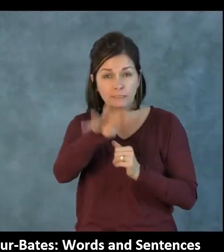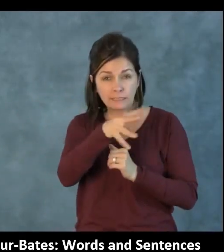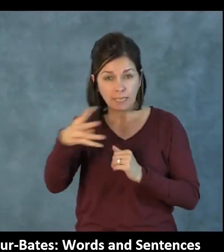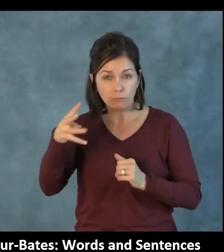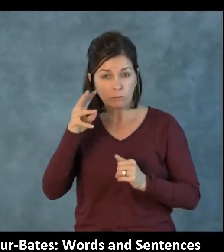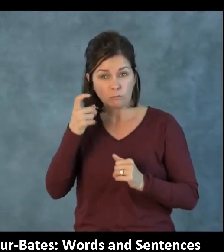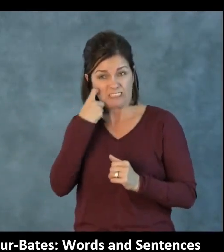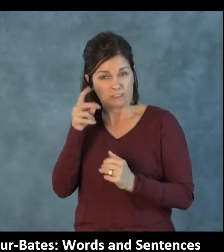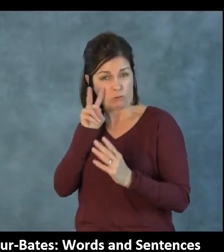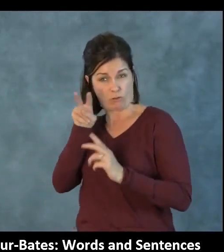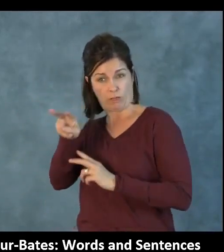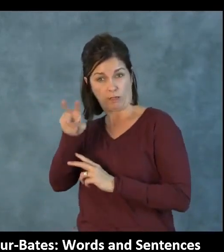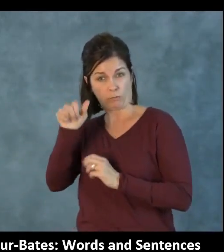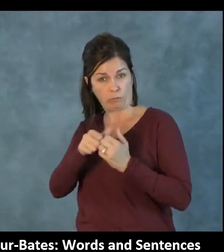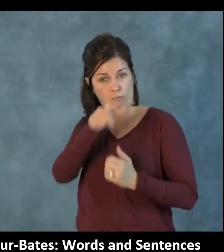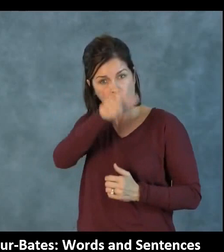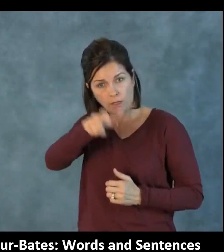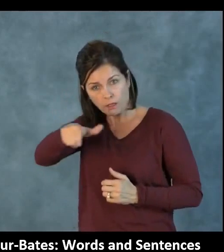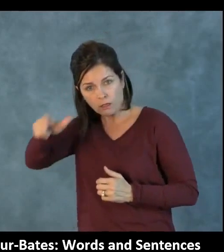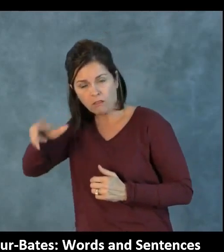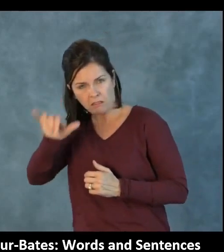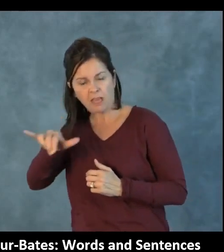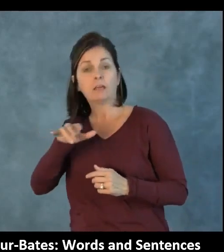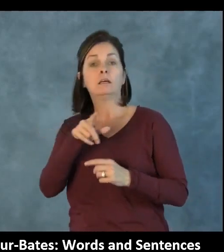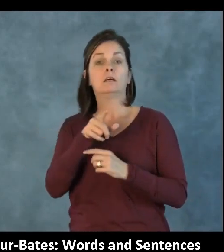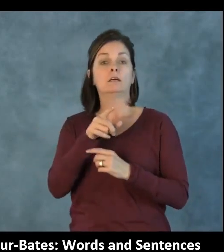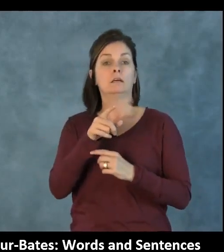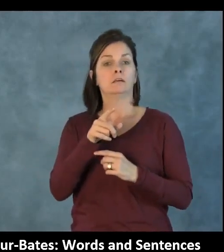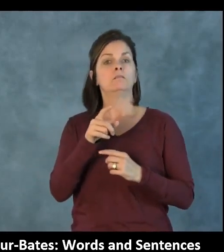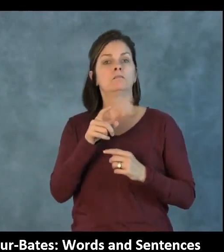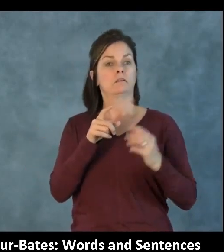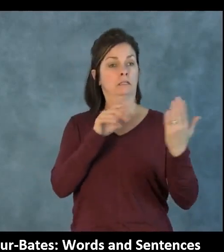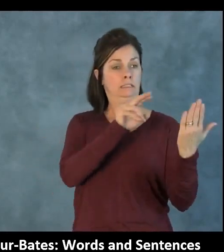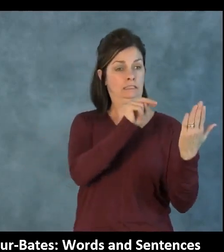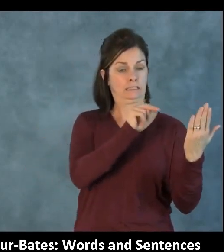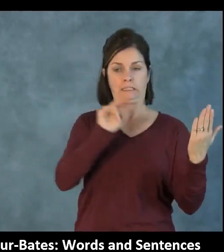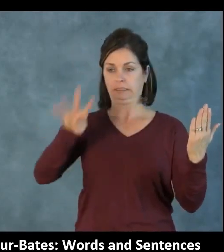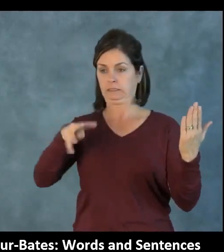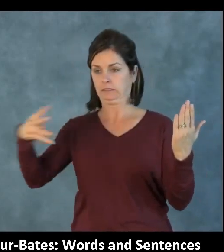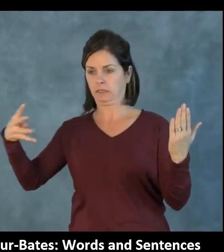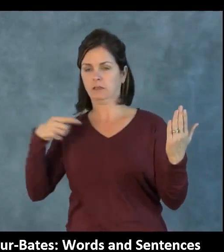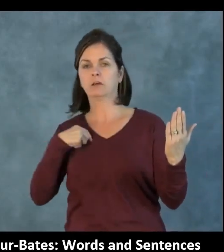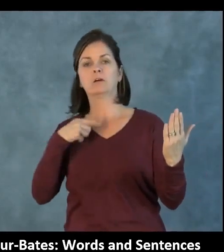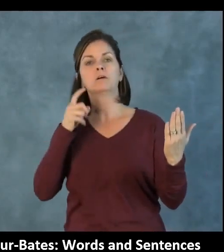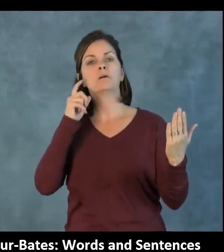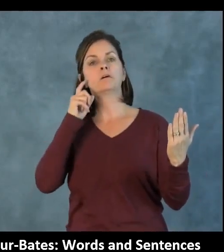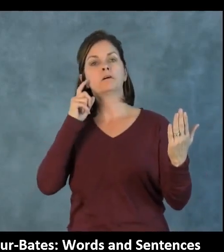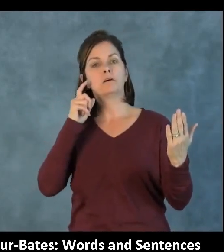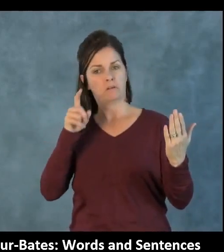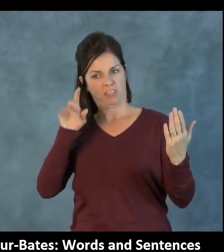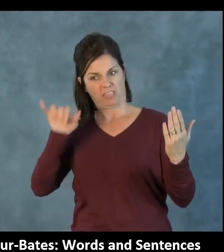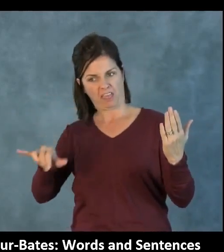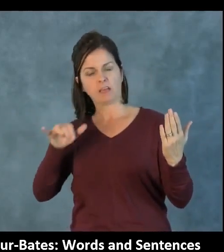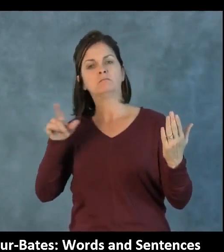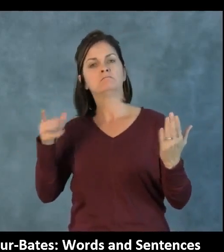just looking at, we know that the Plural -s would be expected by his age